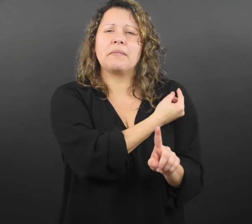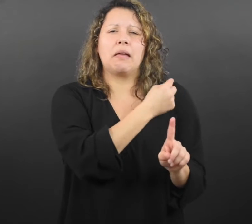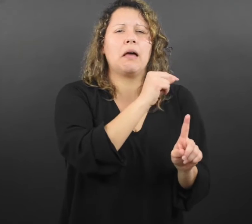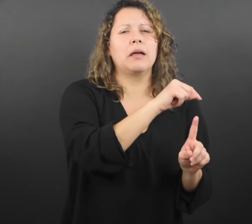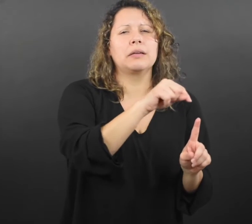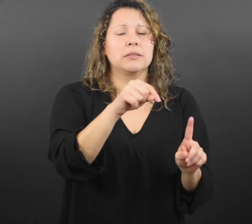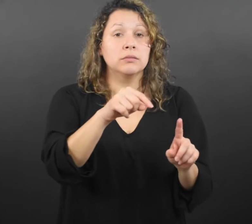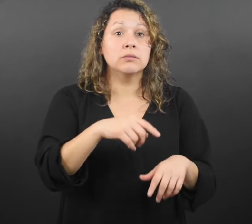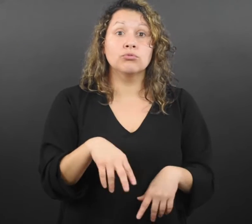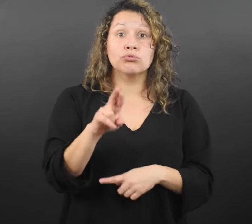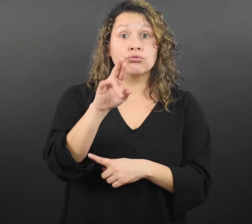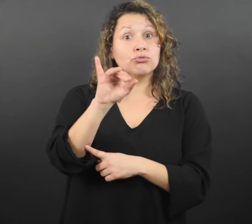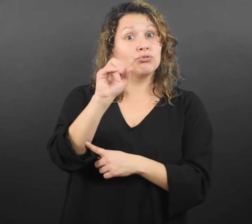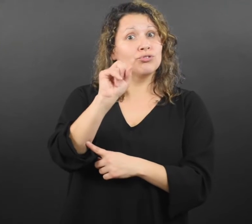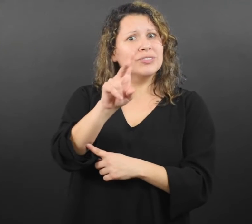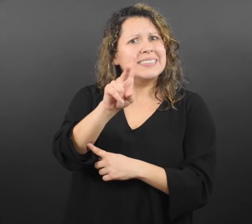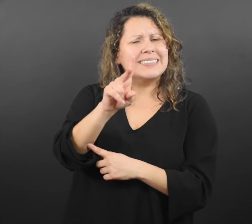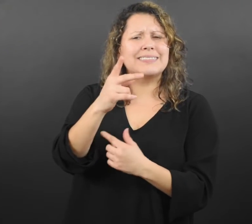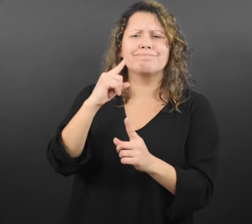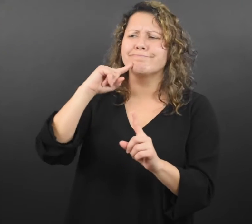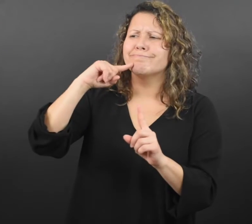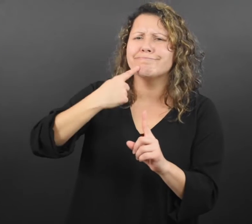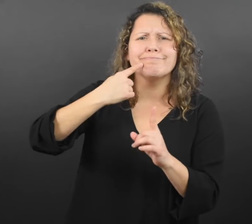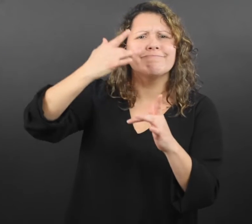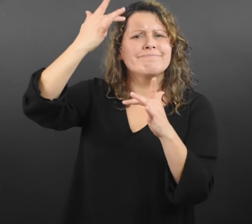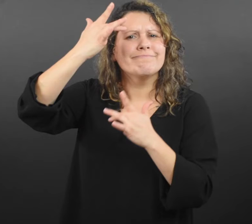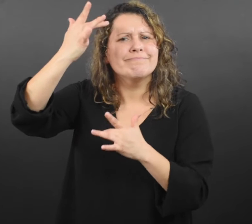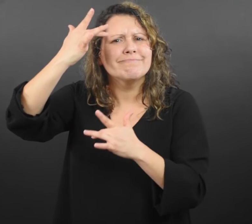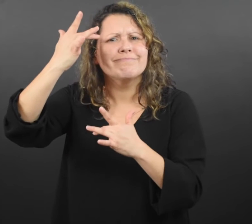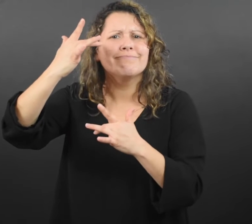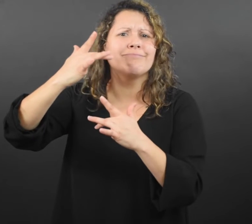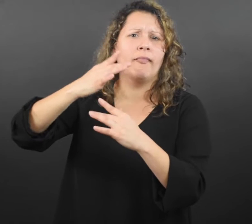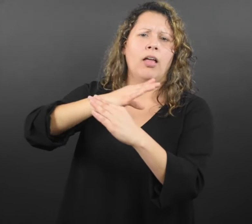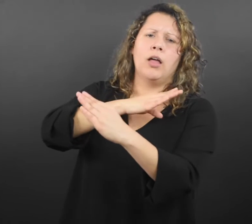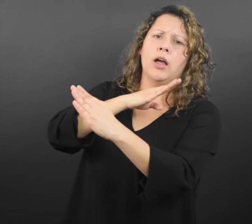the risk of serious illness from getting sick with COVID-19 is